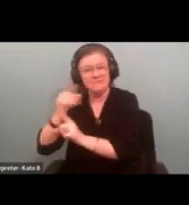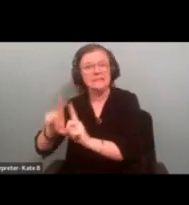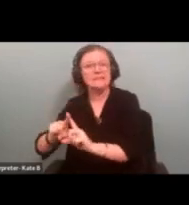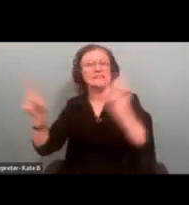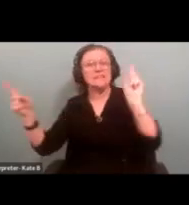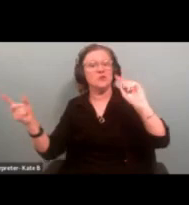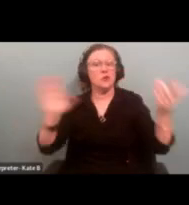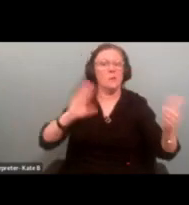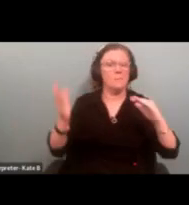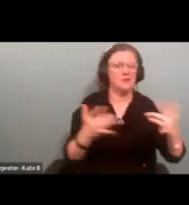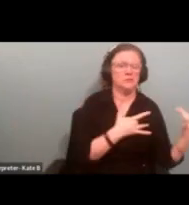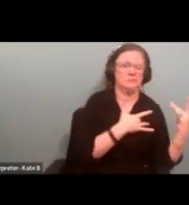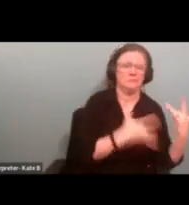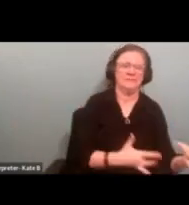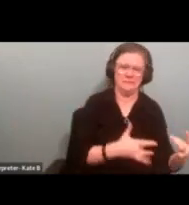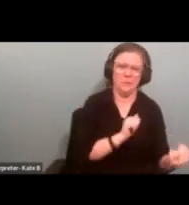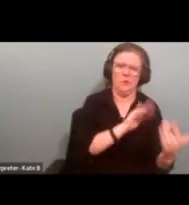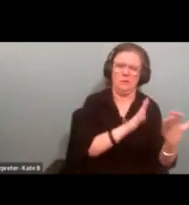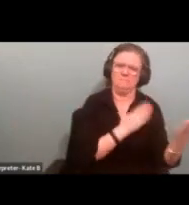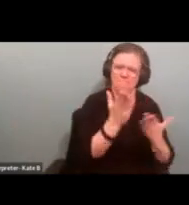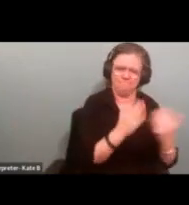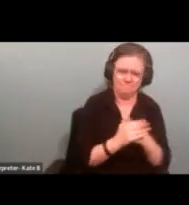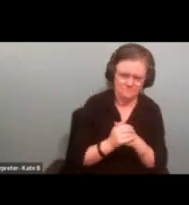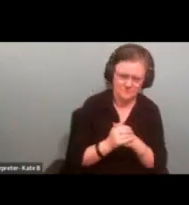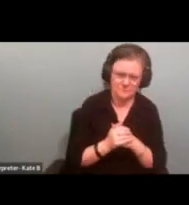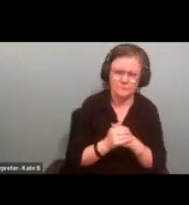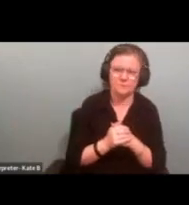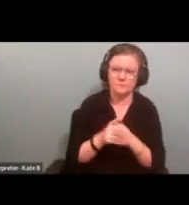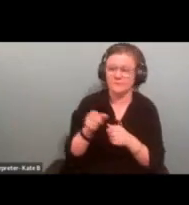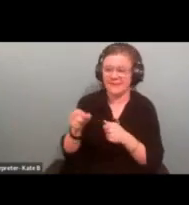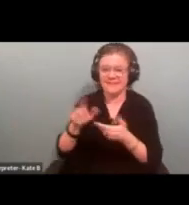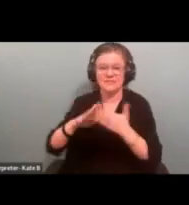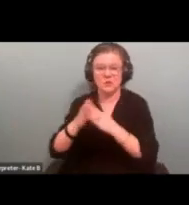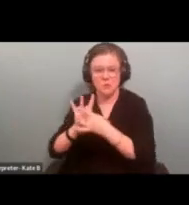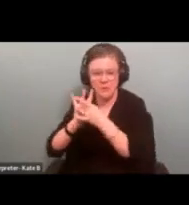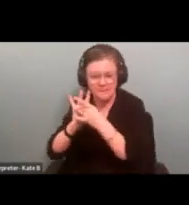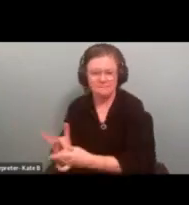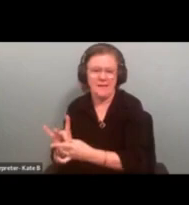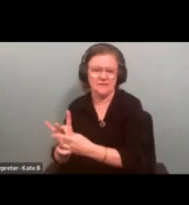than they have in the past. So wraparound is a community based effort that brings relevant